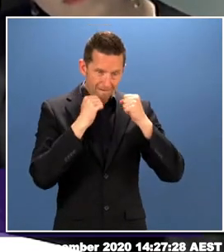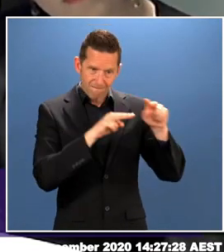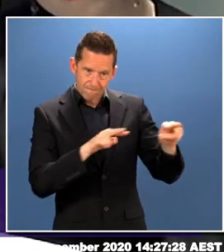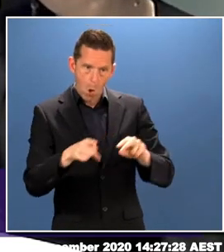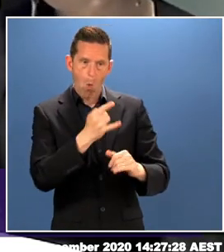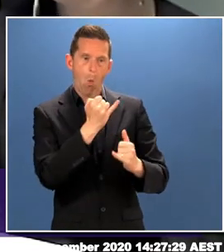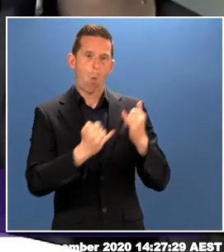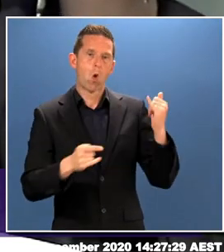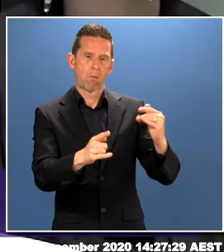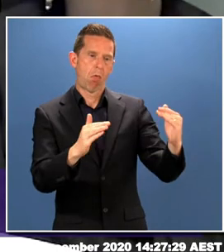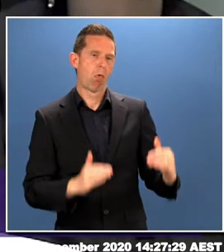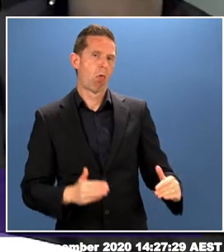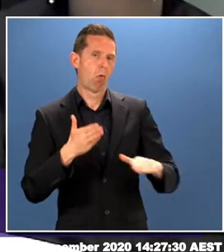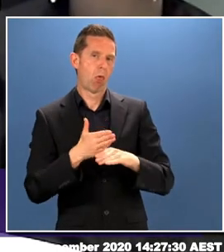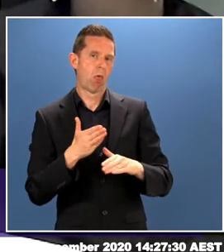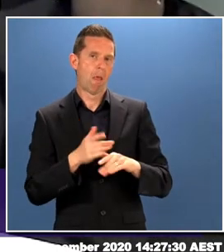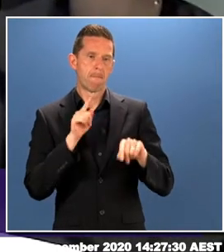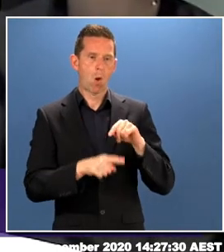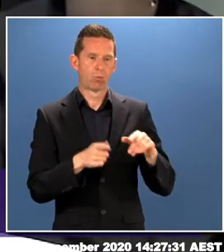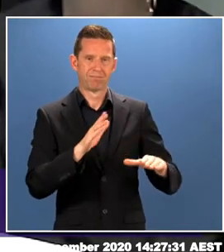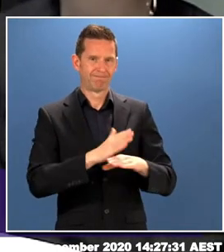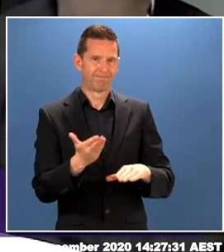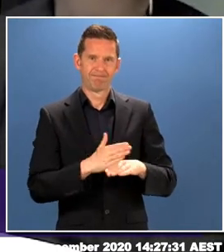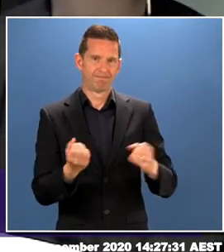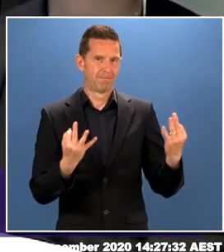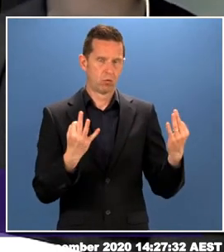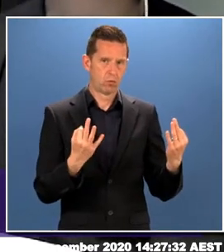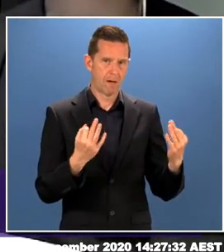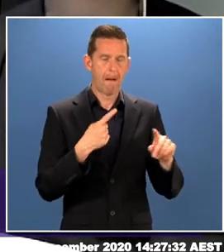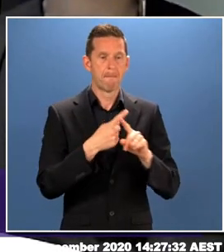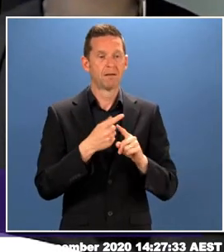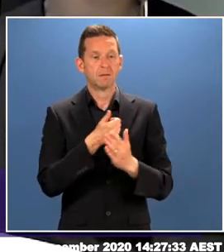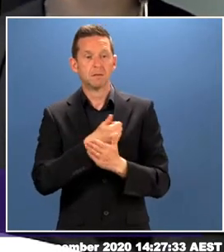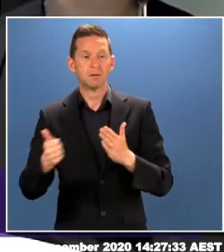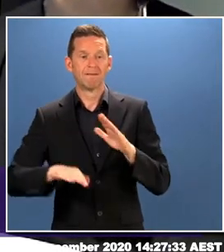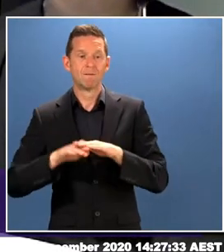likely to have no employment, less likely to have full employment, and tend to have lower incomes.